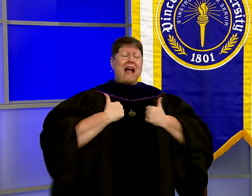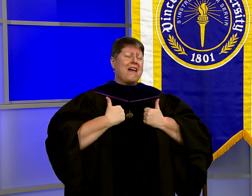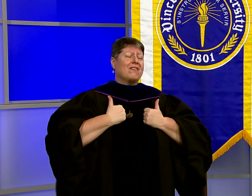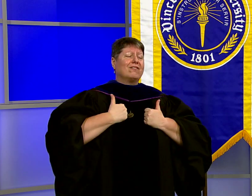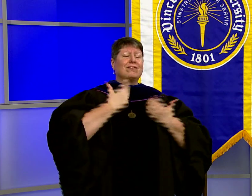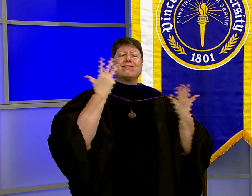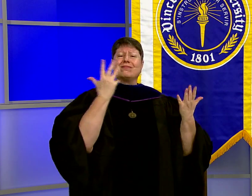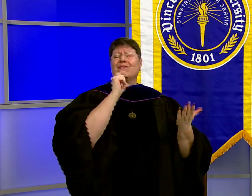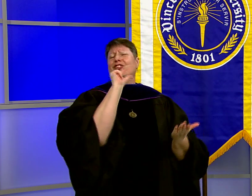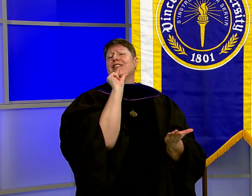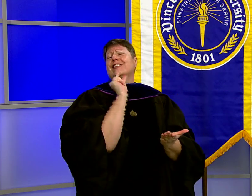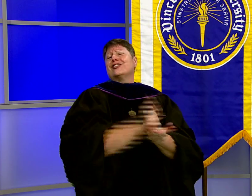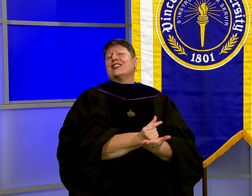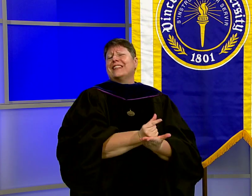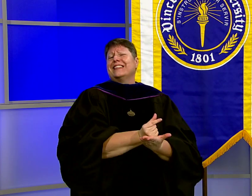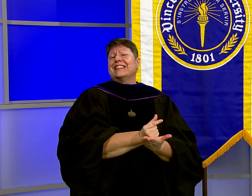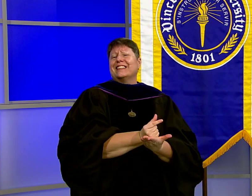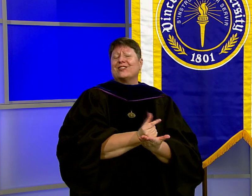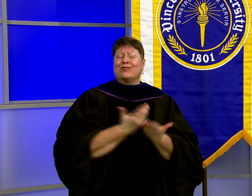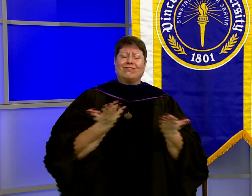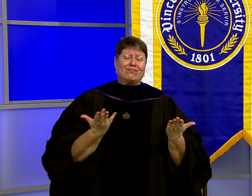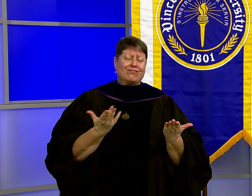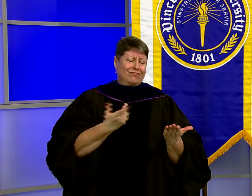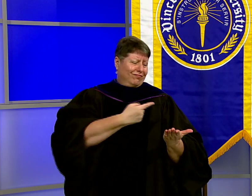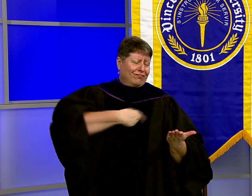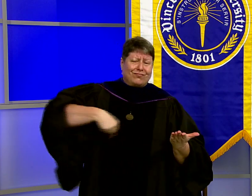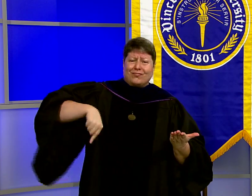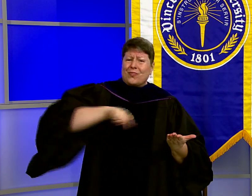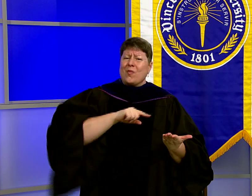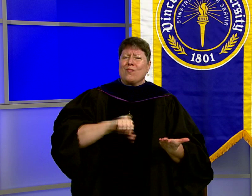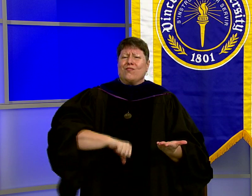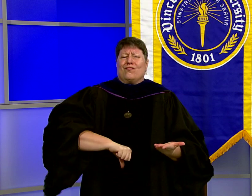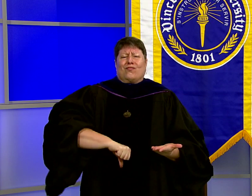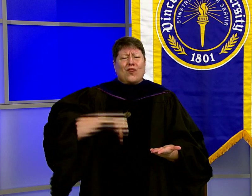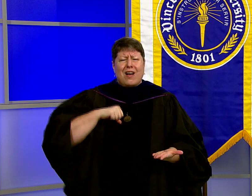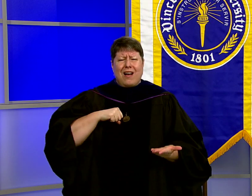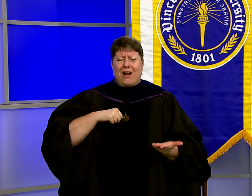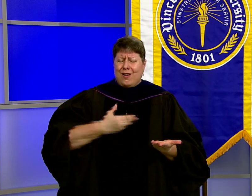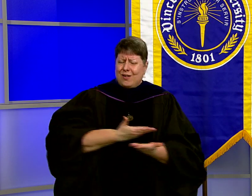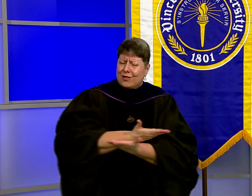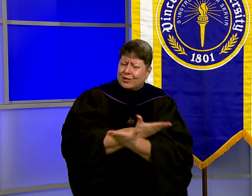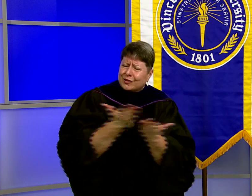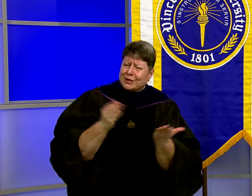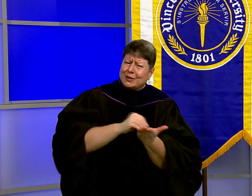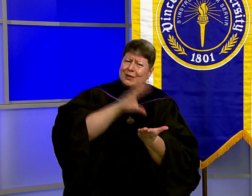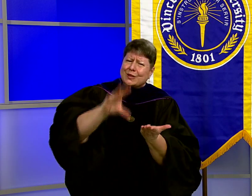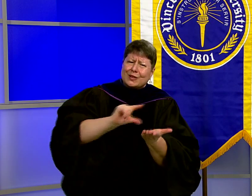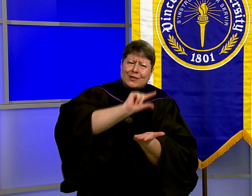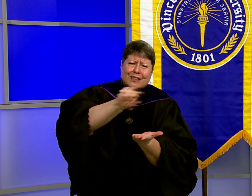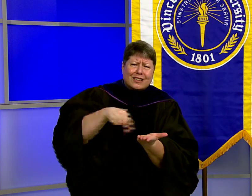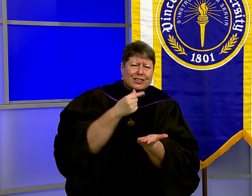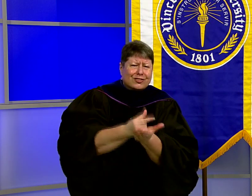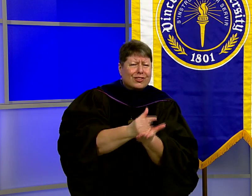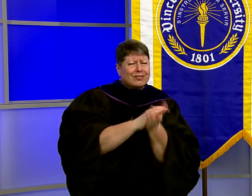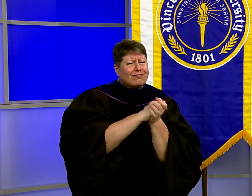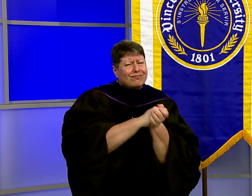of their lifetime milestones graduation we are proud of all of our graduating students